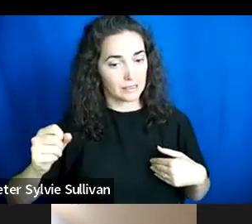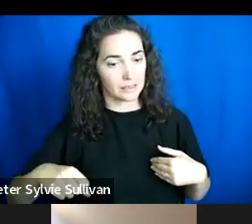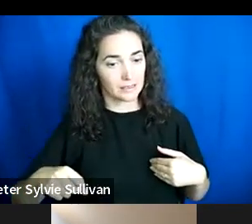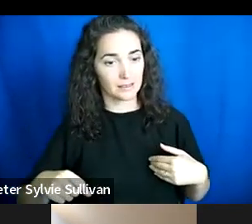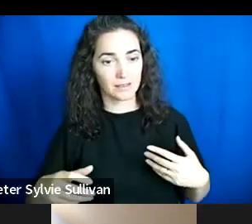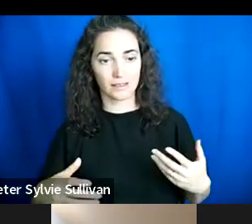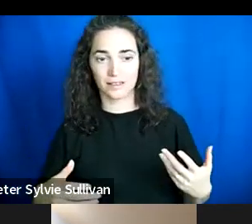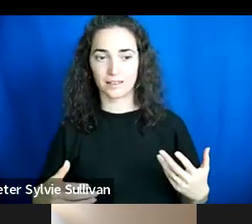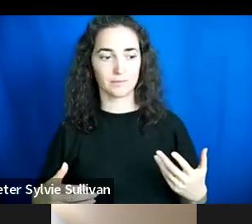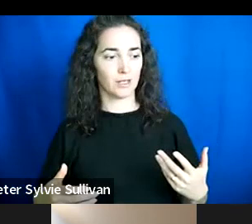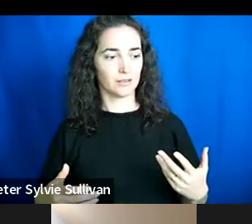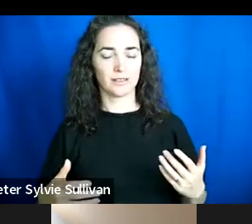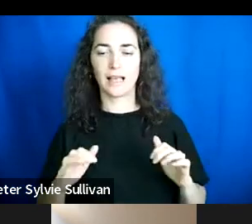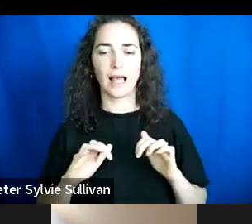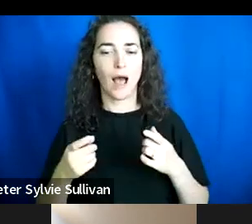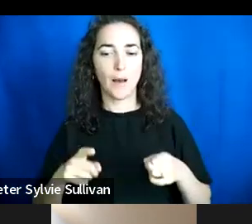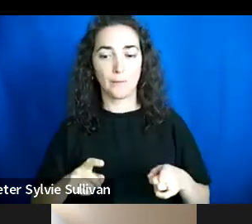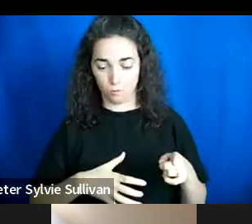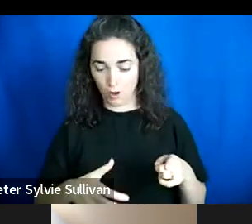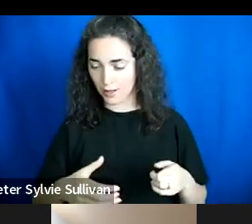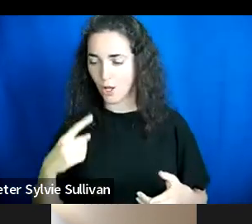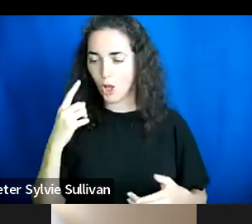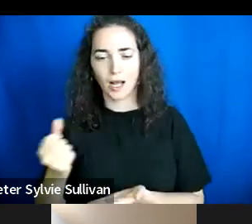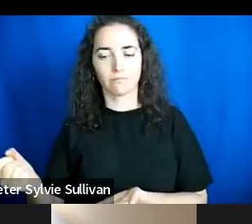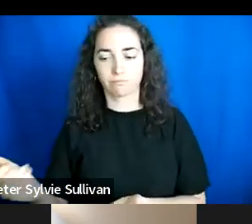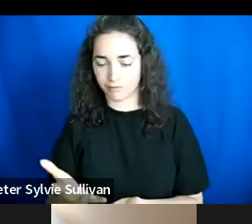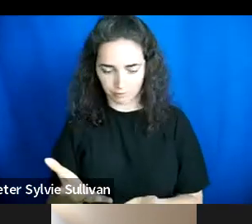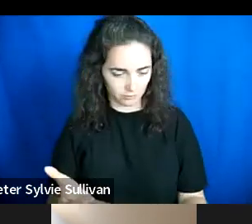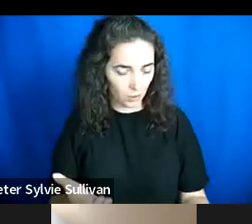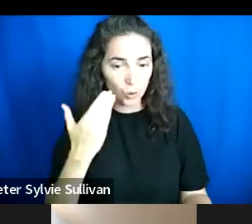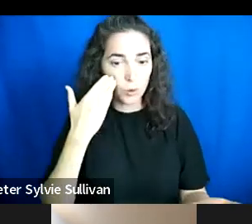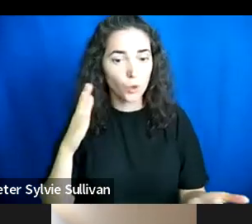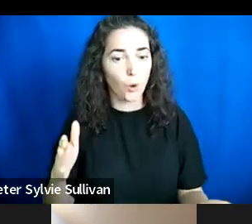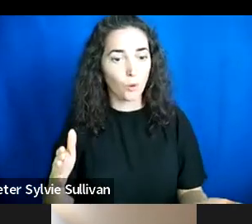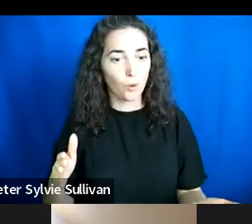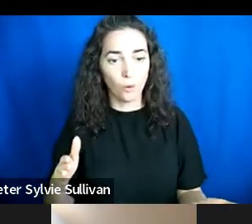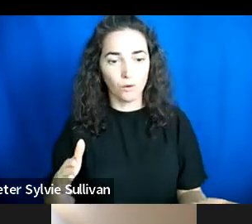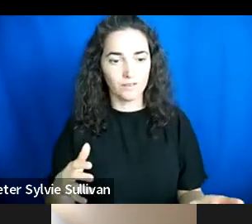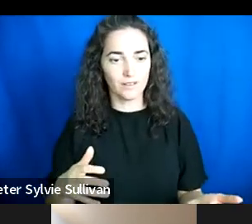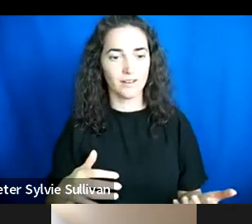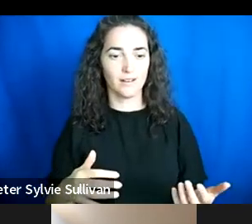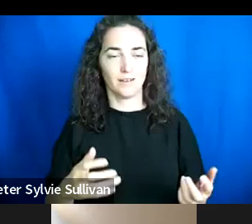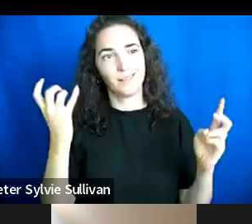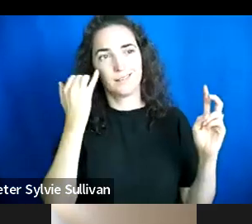could happen It's like a roll of the dice you know if you're gonna roll doubles you could have a child with disabilities.